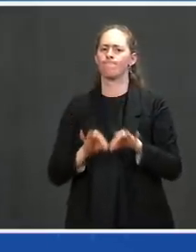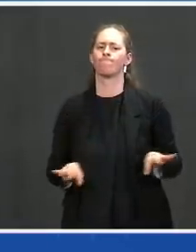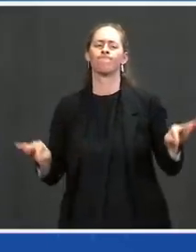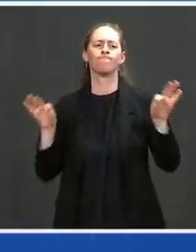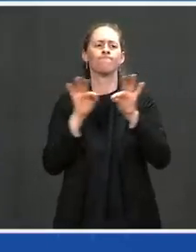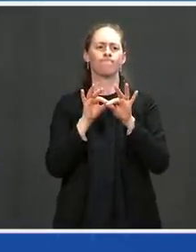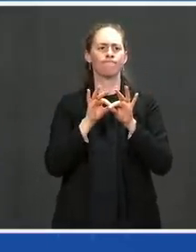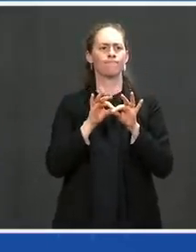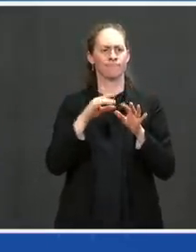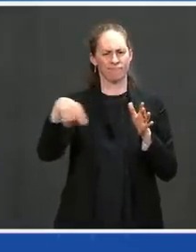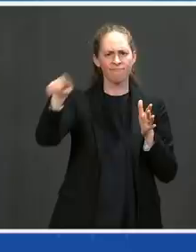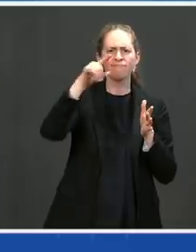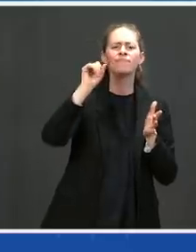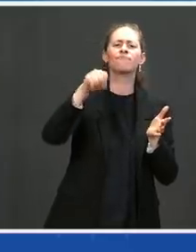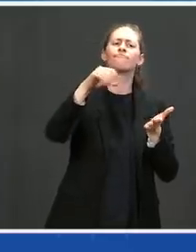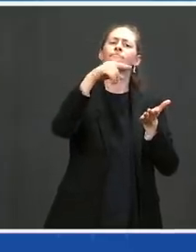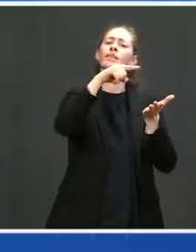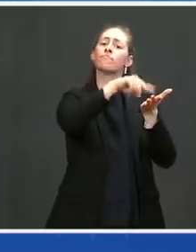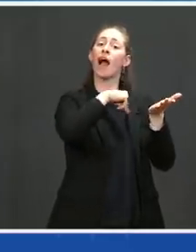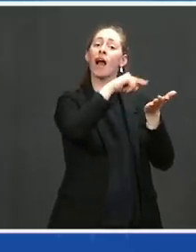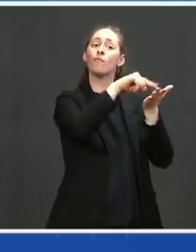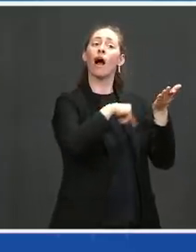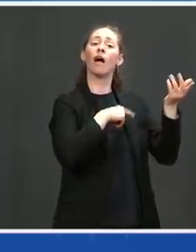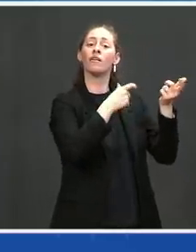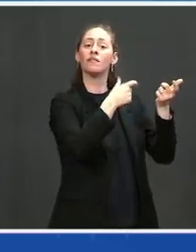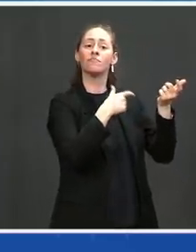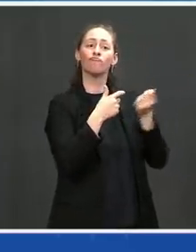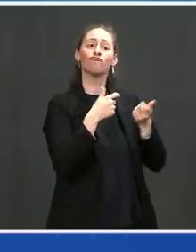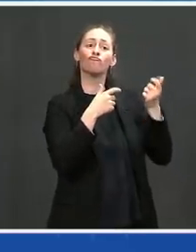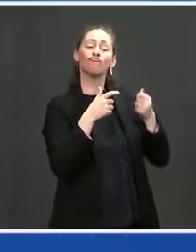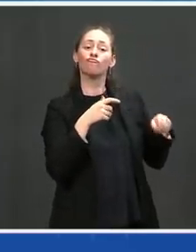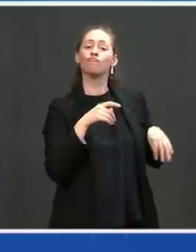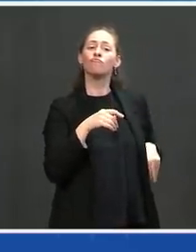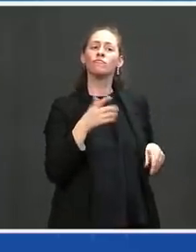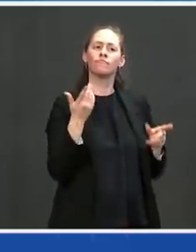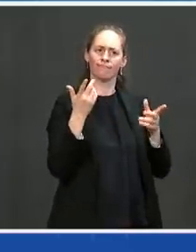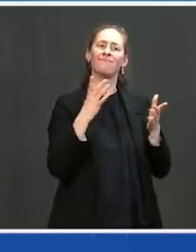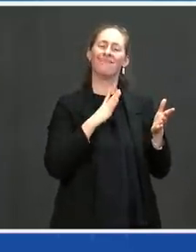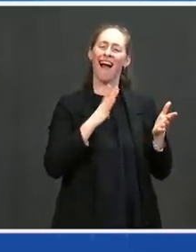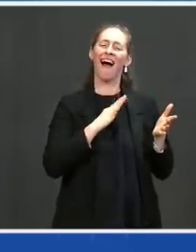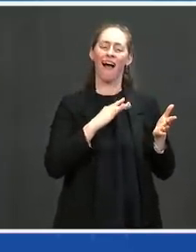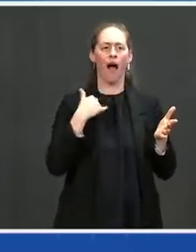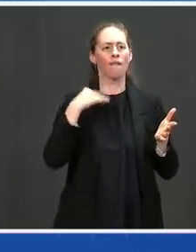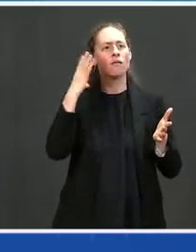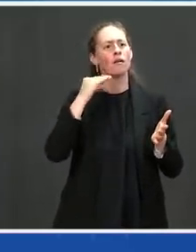And some of you have been around long enough to know that used to be a great Republican goal and initiative.